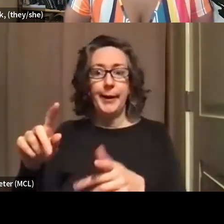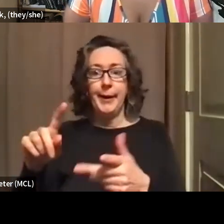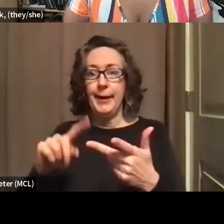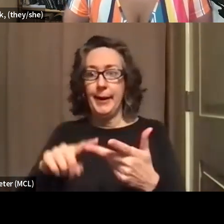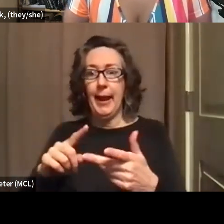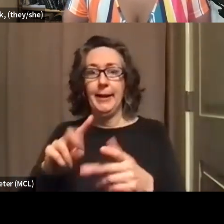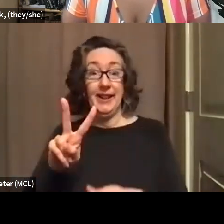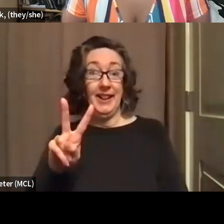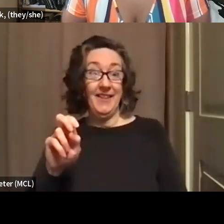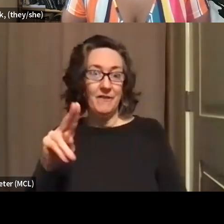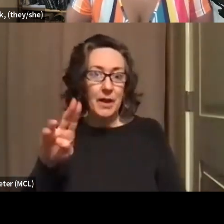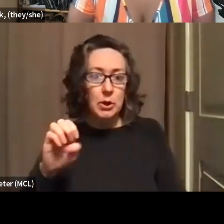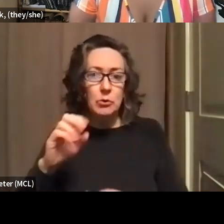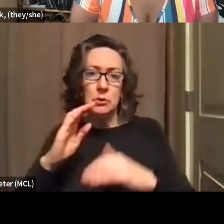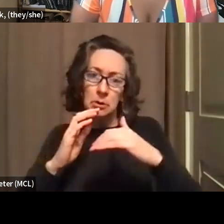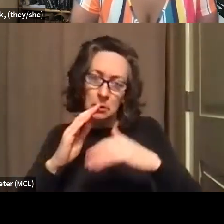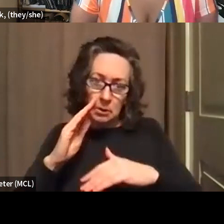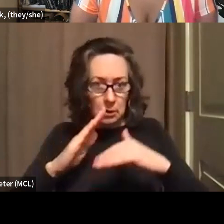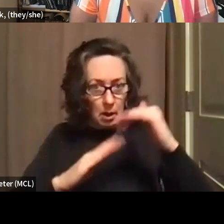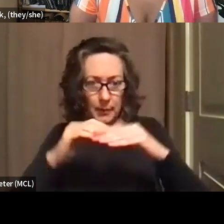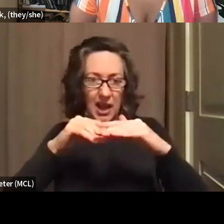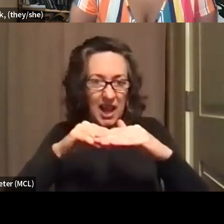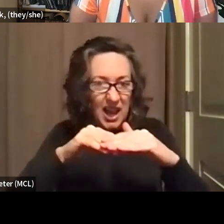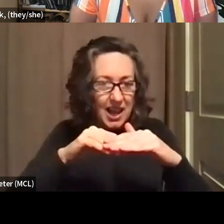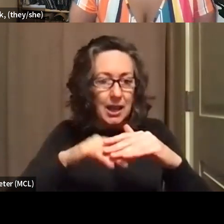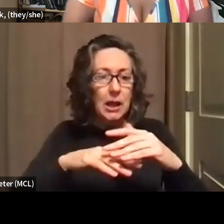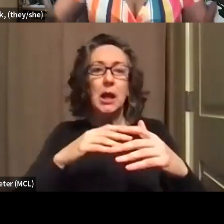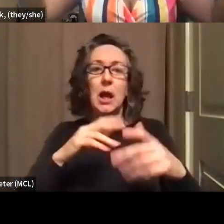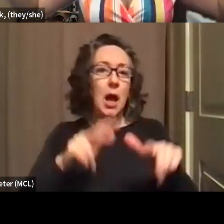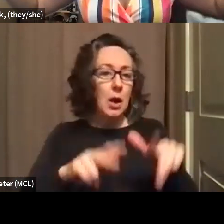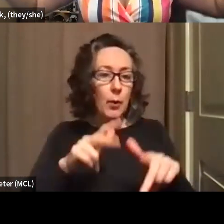I had the experience of going to a venue and finding out this didn't have enough radius